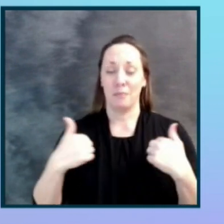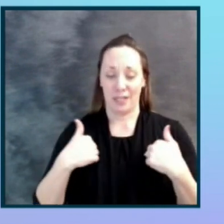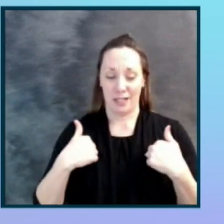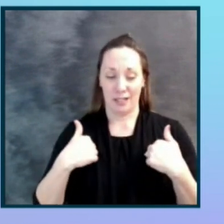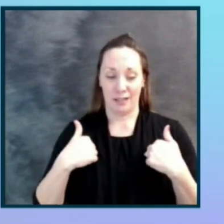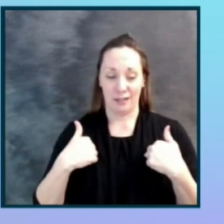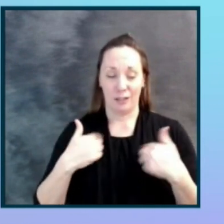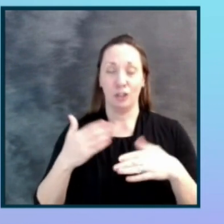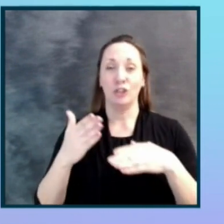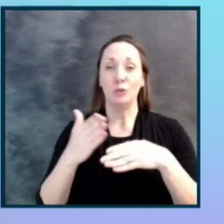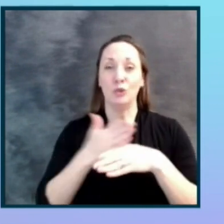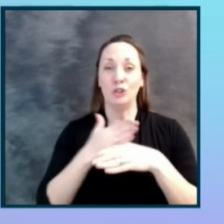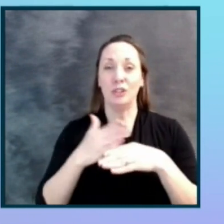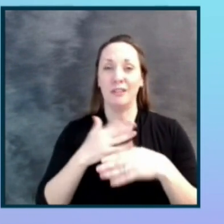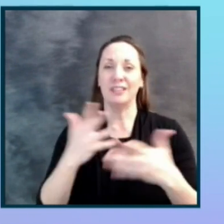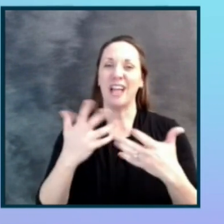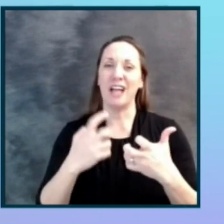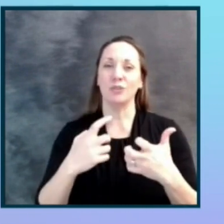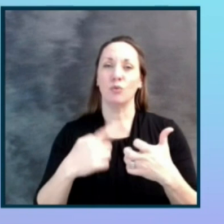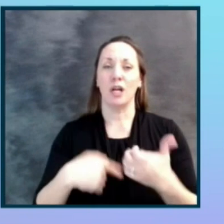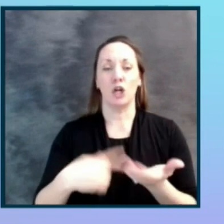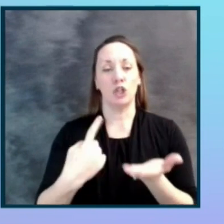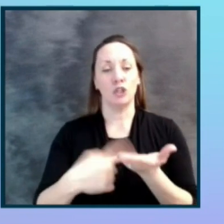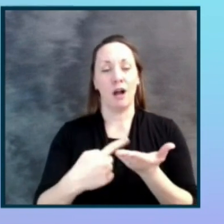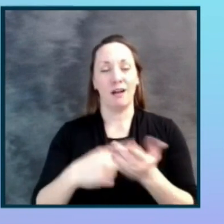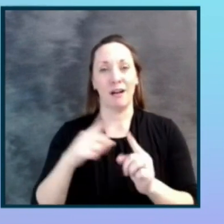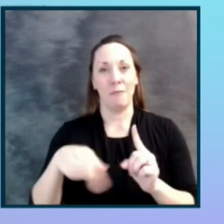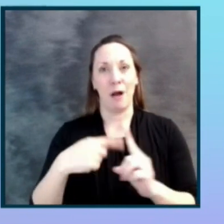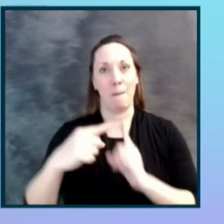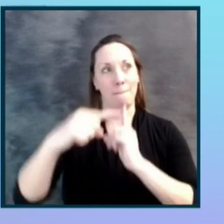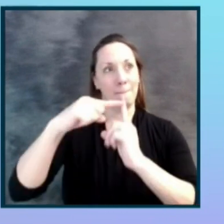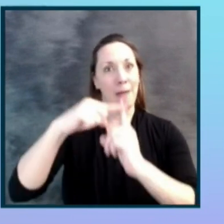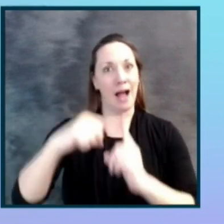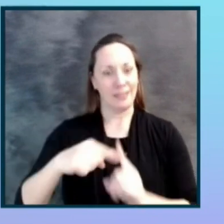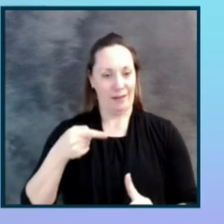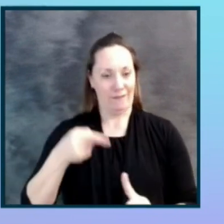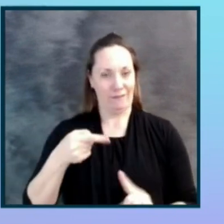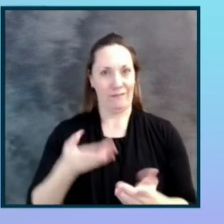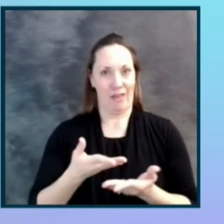I just wanna talk about positive things. And so I kind of view